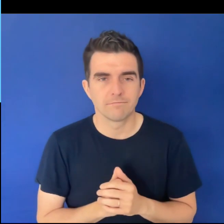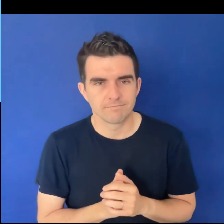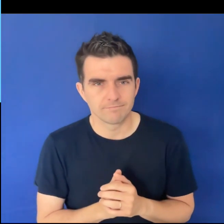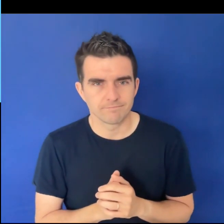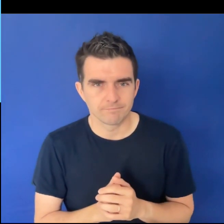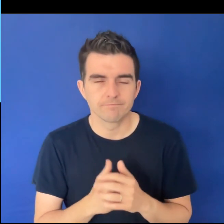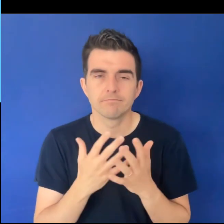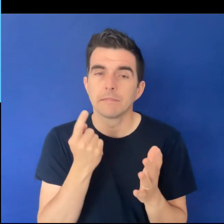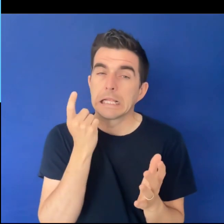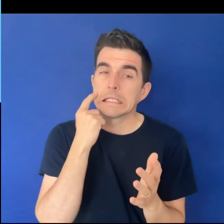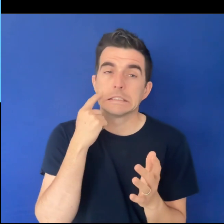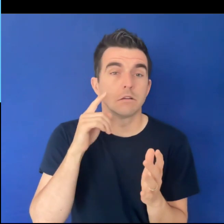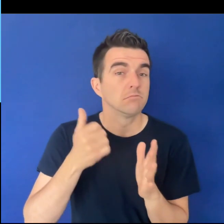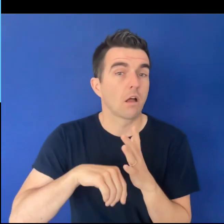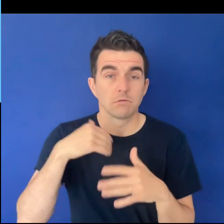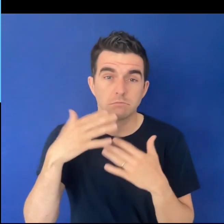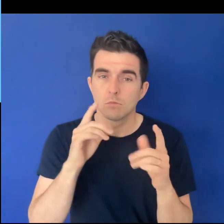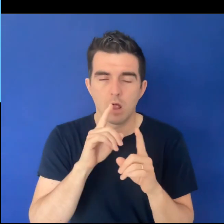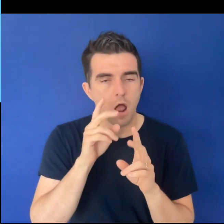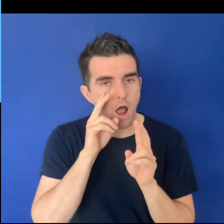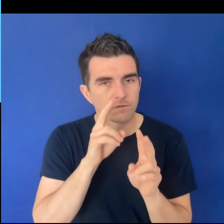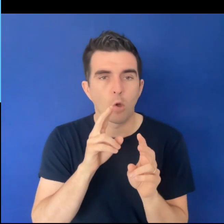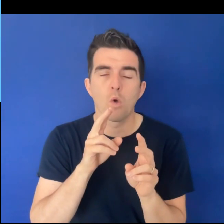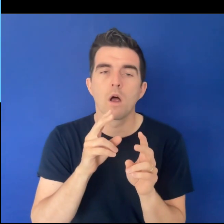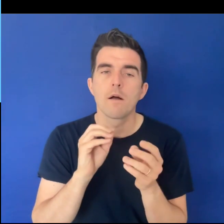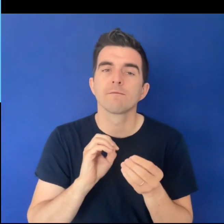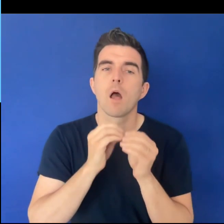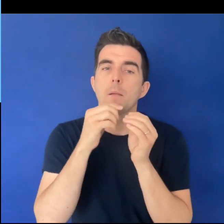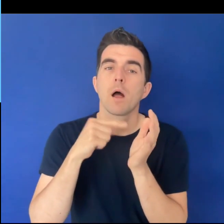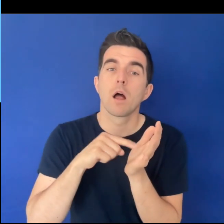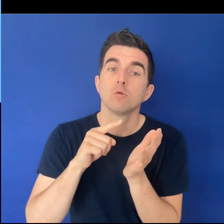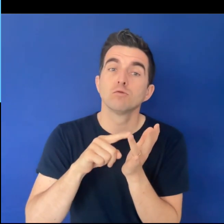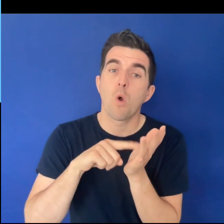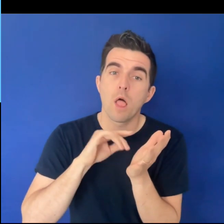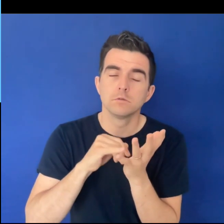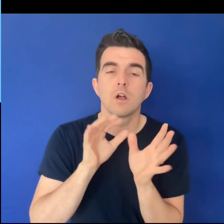One of the easiest ways to get started is to take a look at developer tools or options.